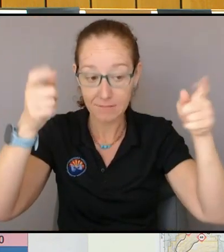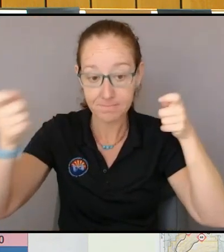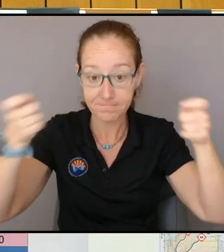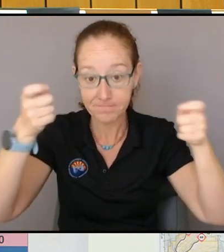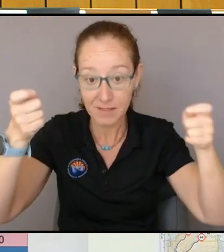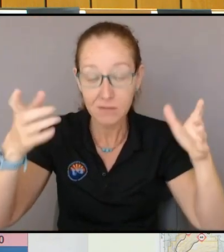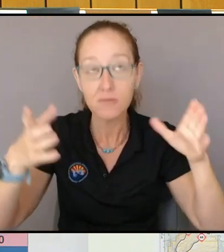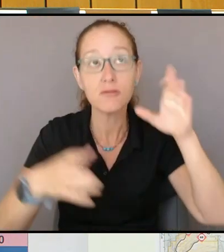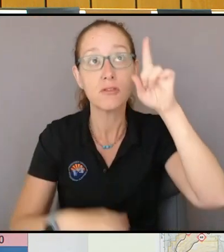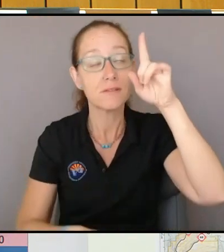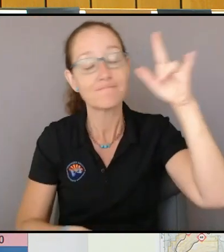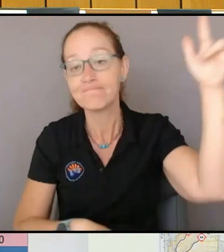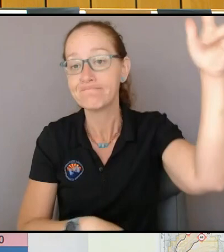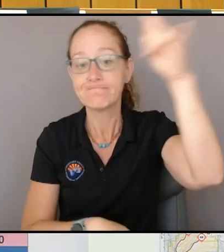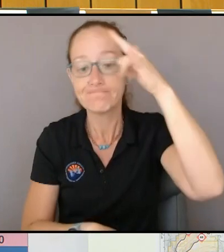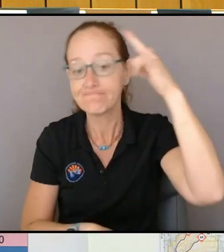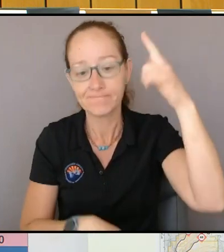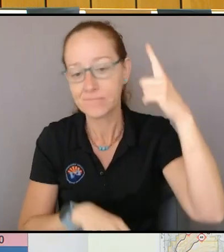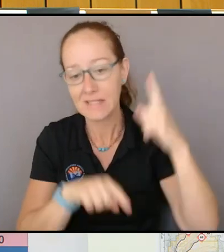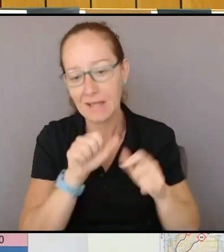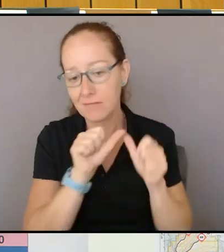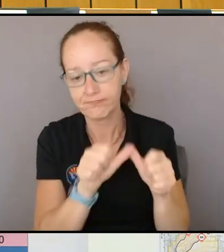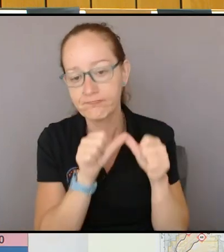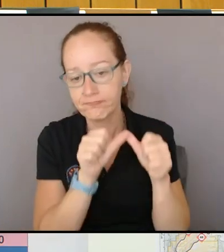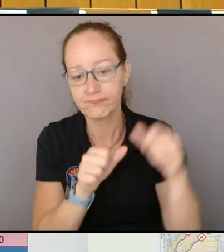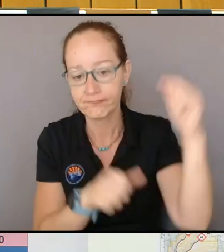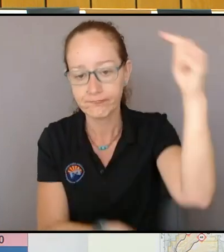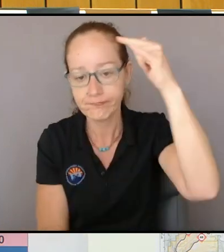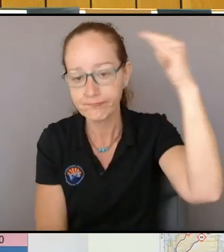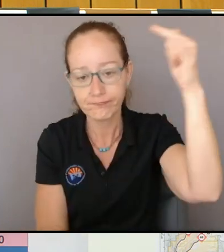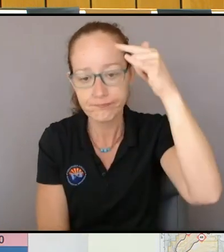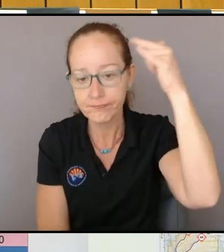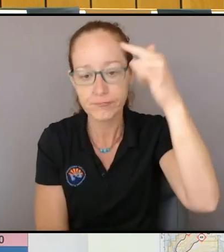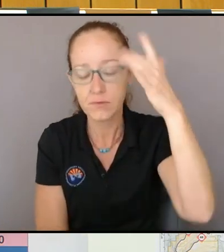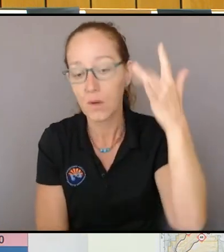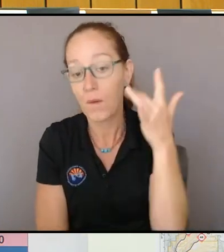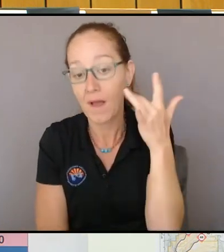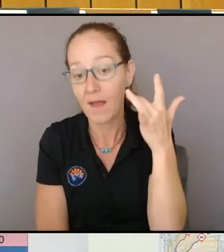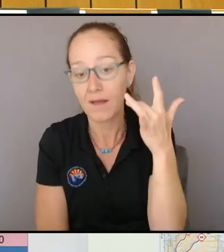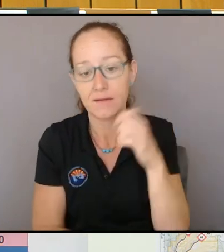mountain waves that, you know, the roller coaster, if